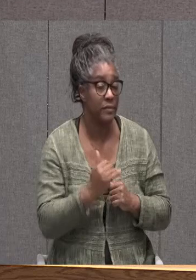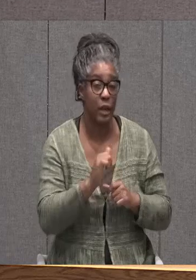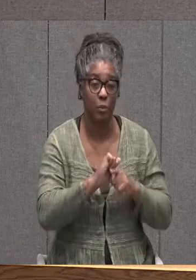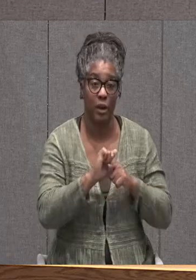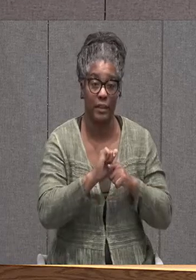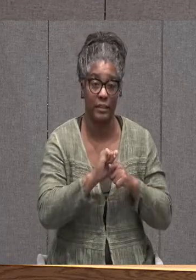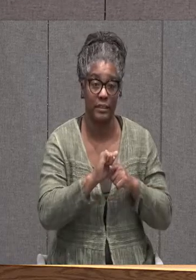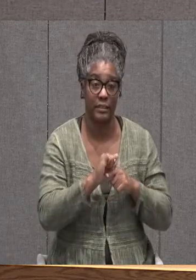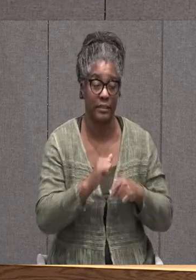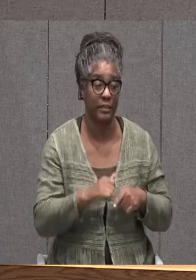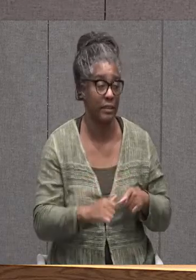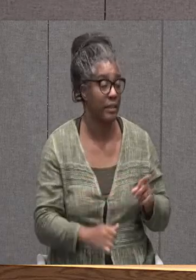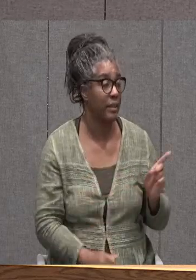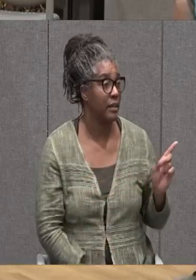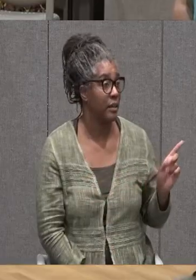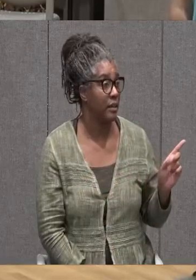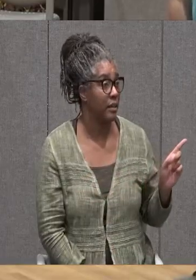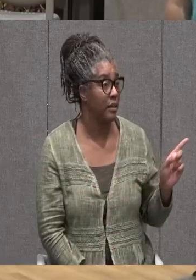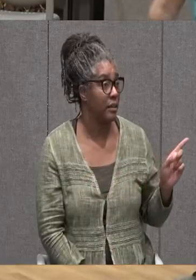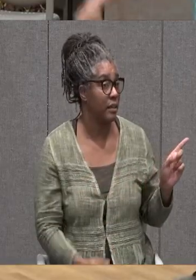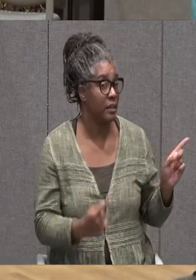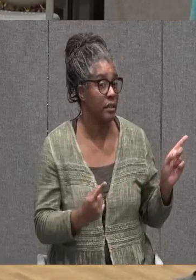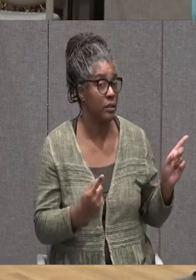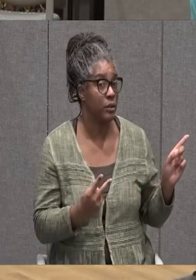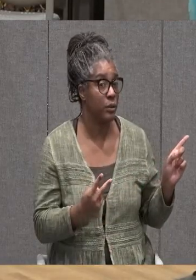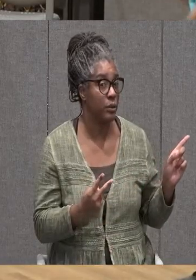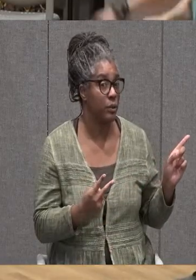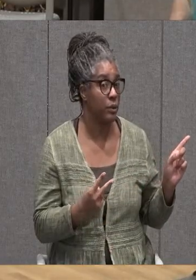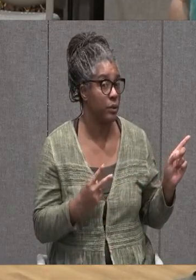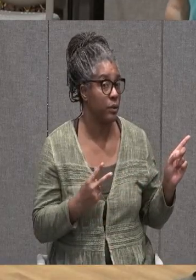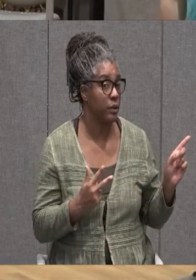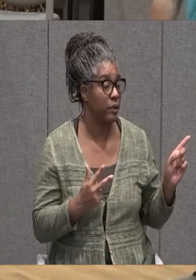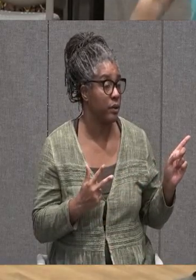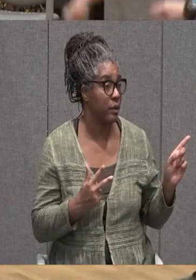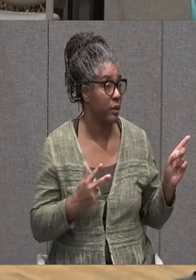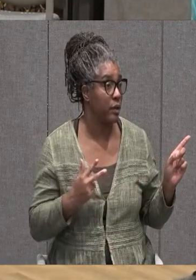Five, six, ready, go, one, two, three, four,